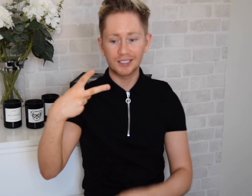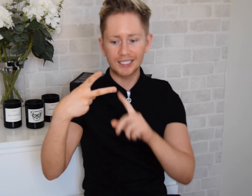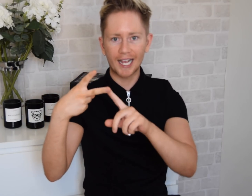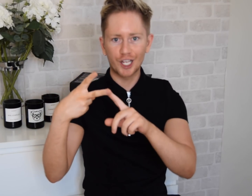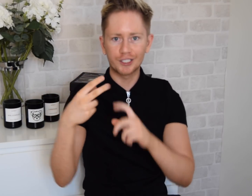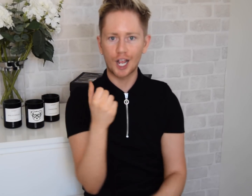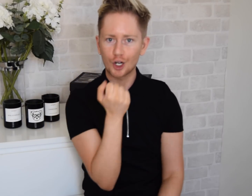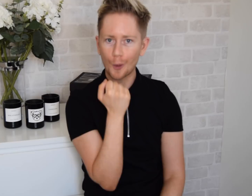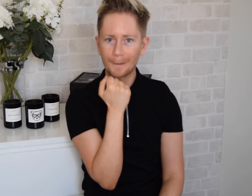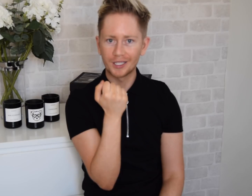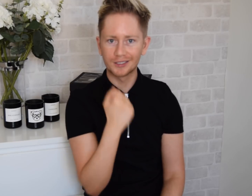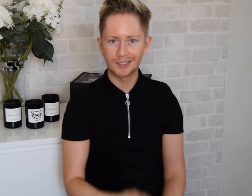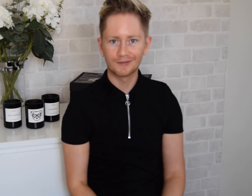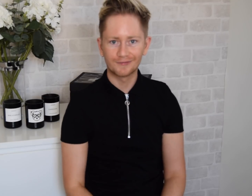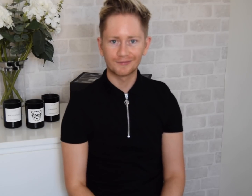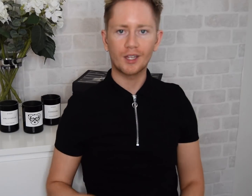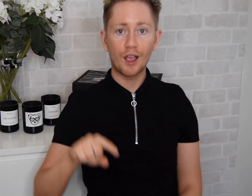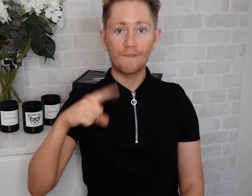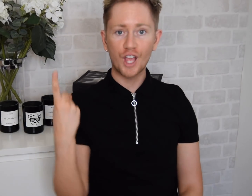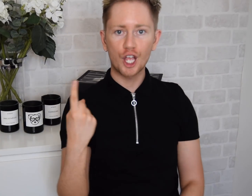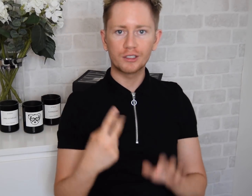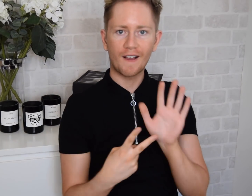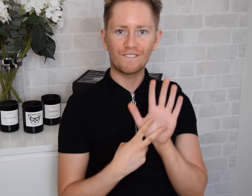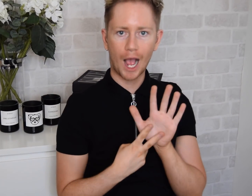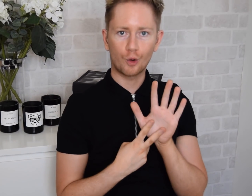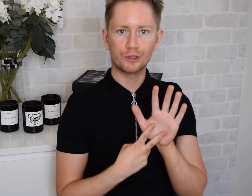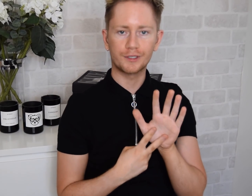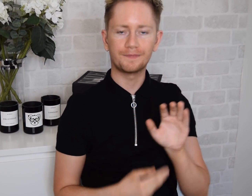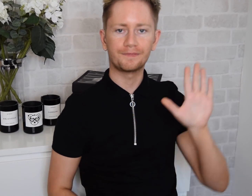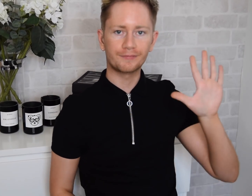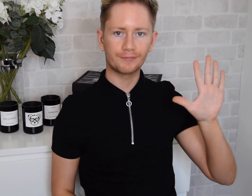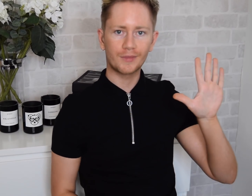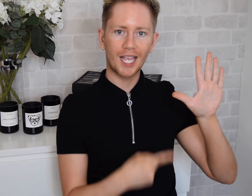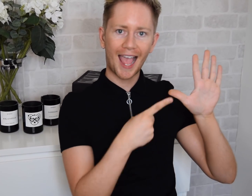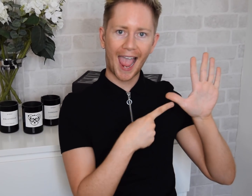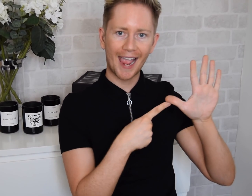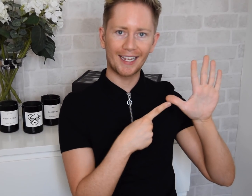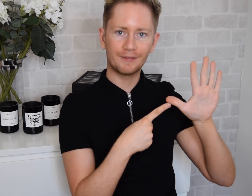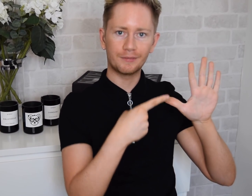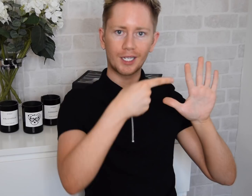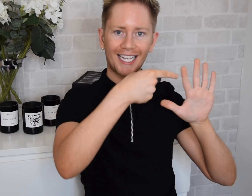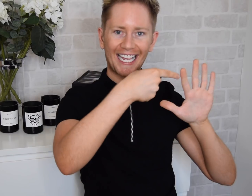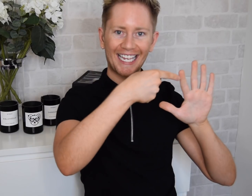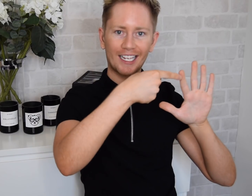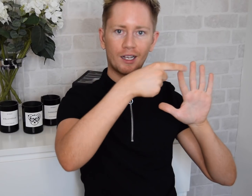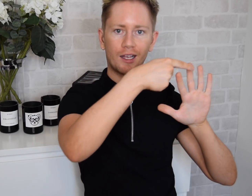Second: Numbers First up are the Vowels A E